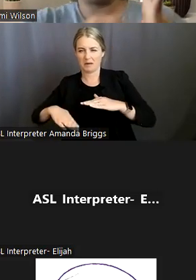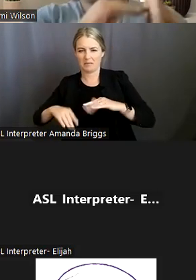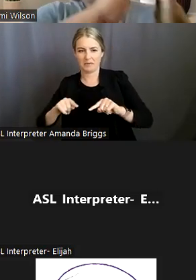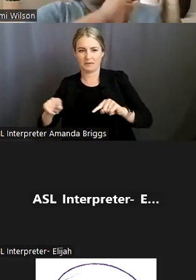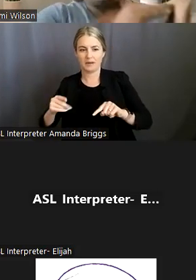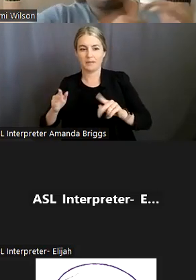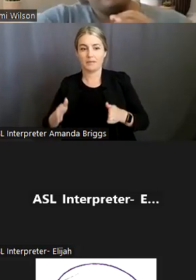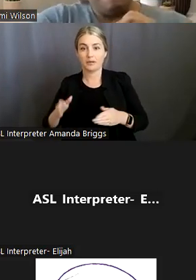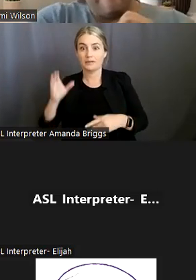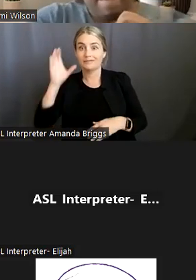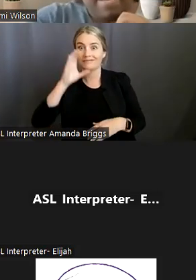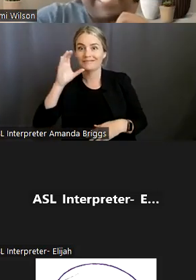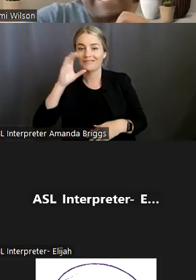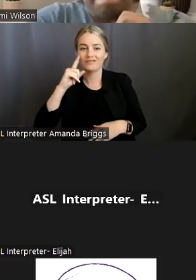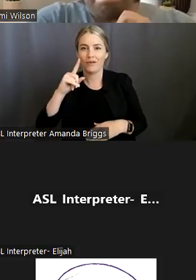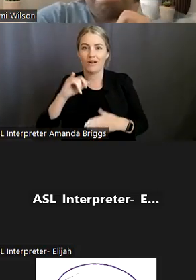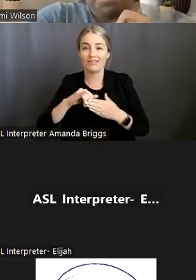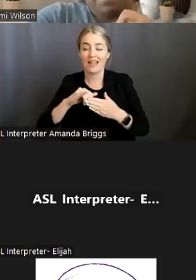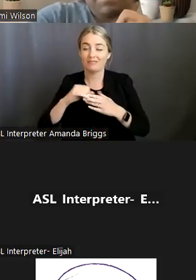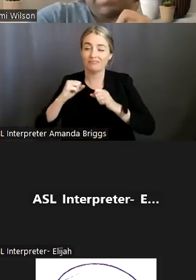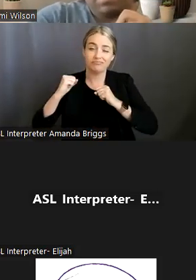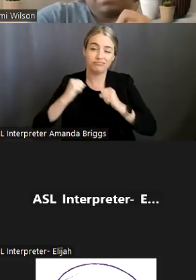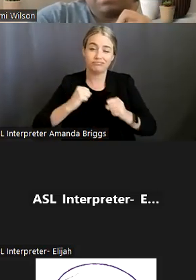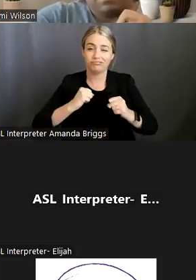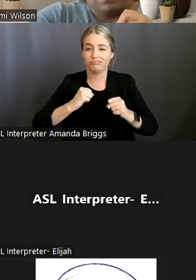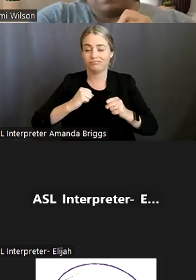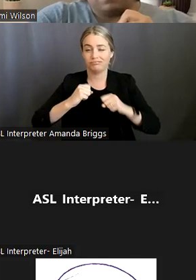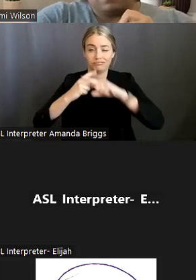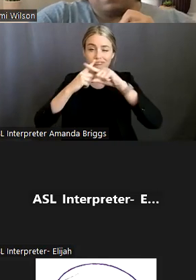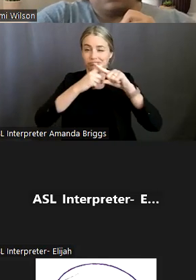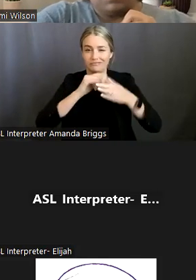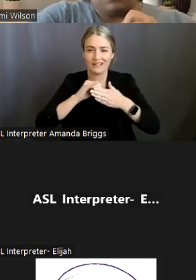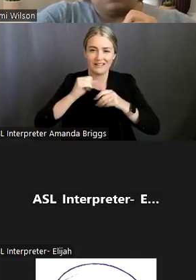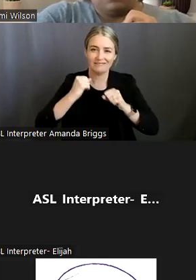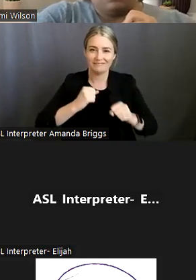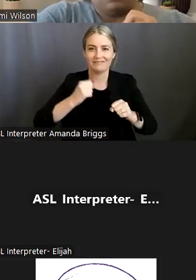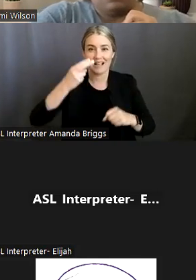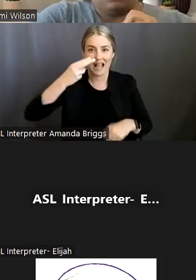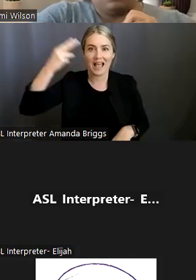chasing the high. So,